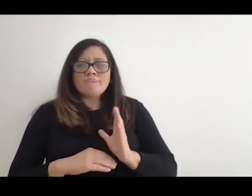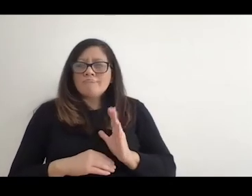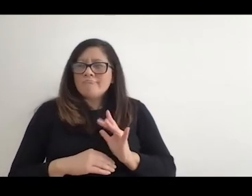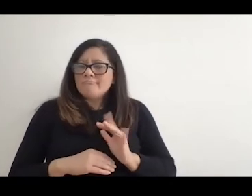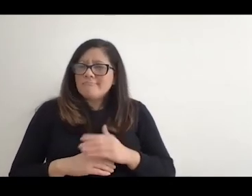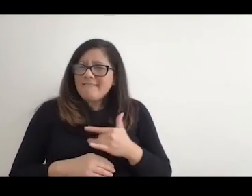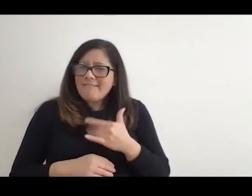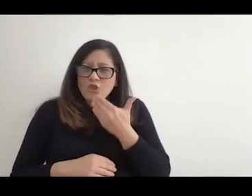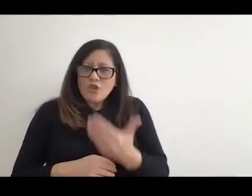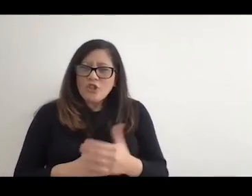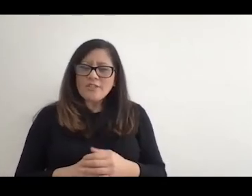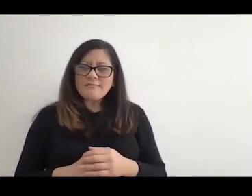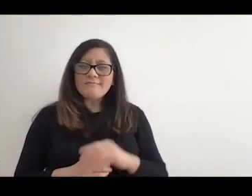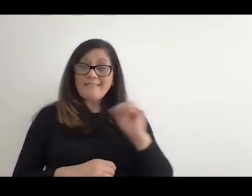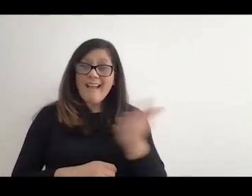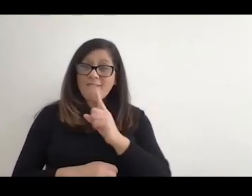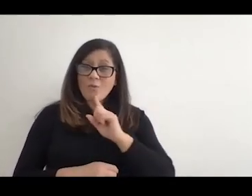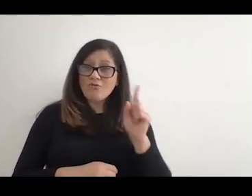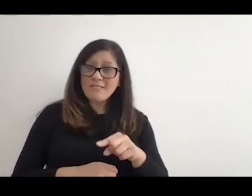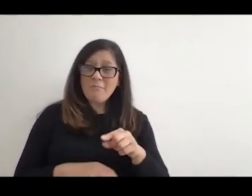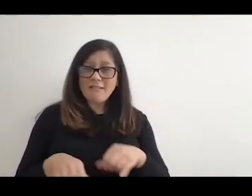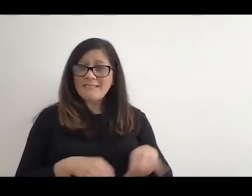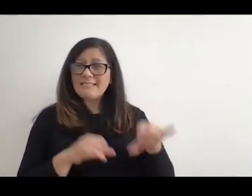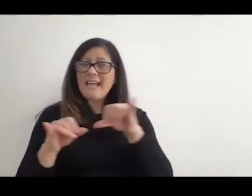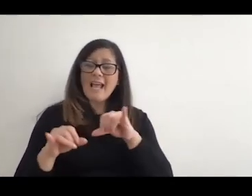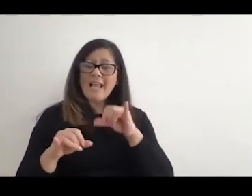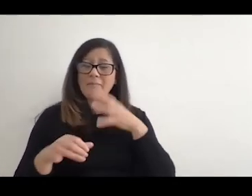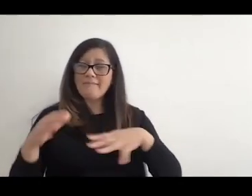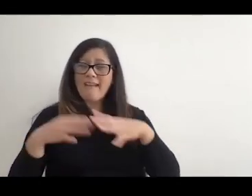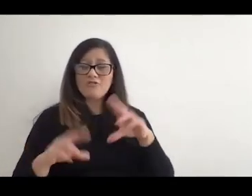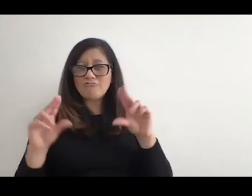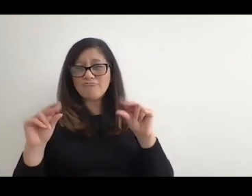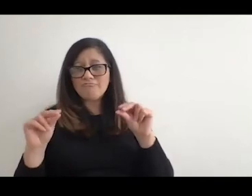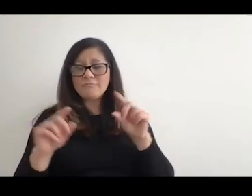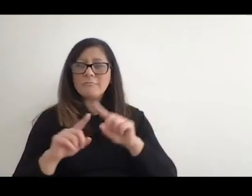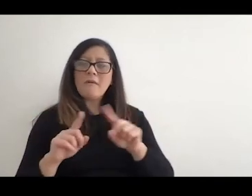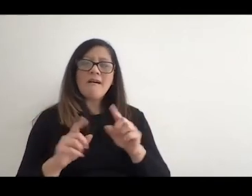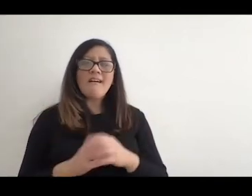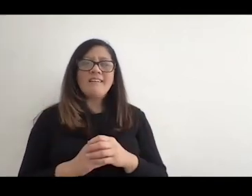Everyone is not going to respond the same way to clothing to fashion, but I feel like.